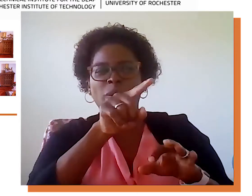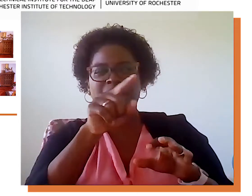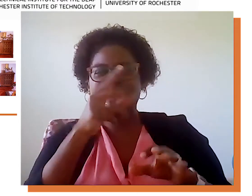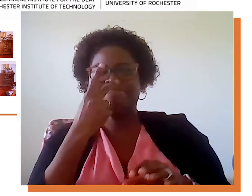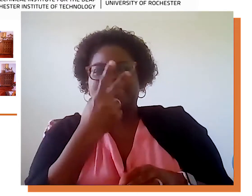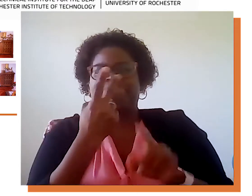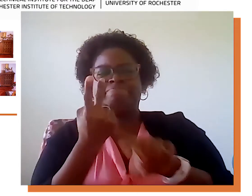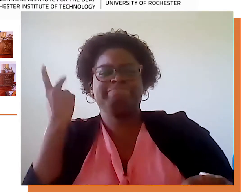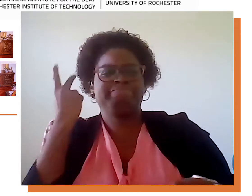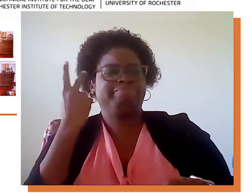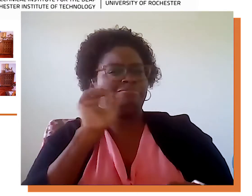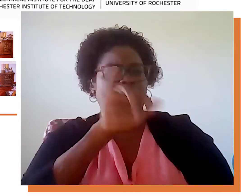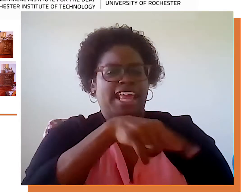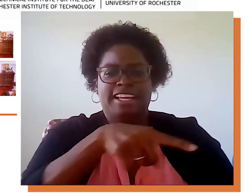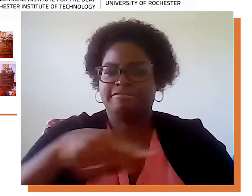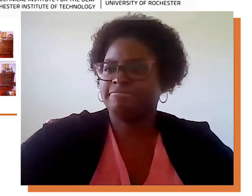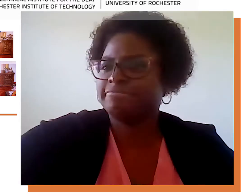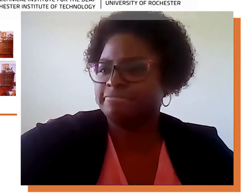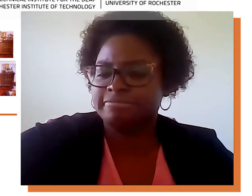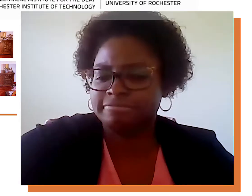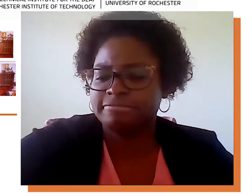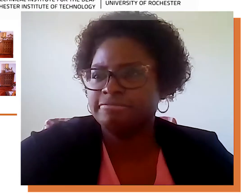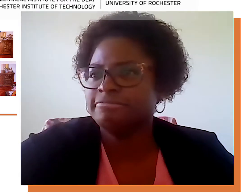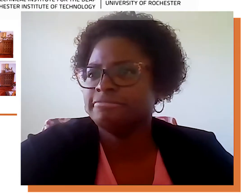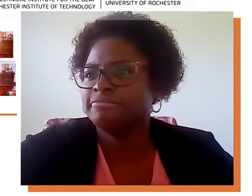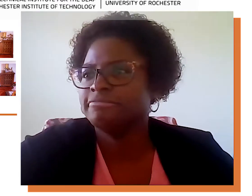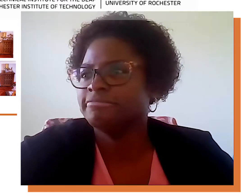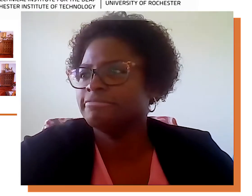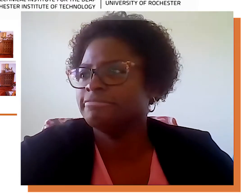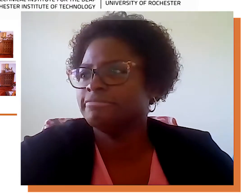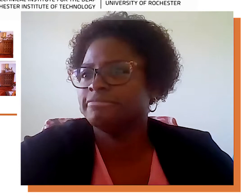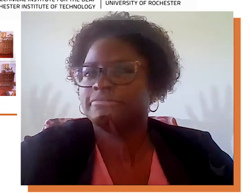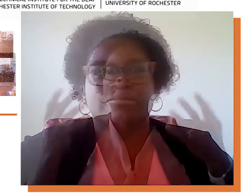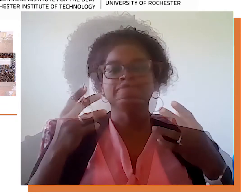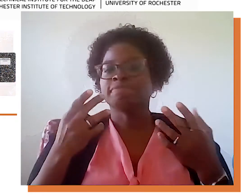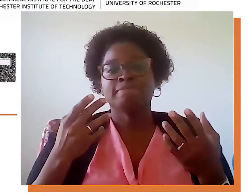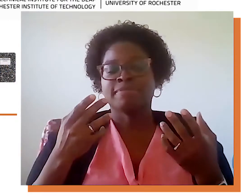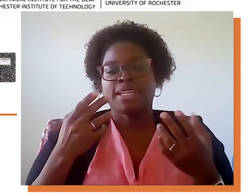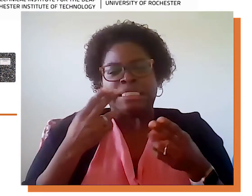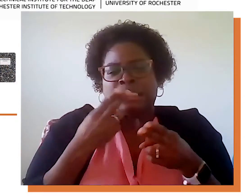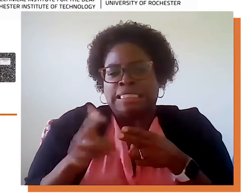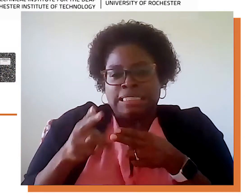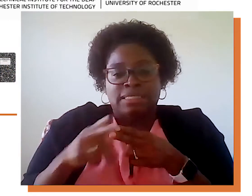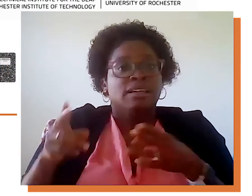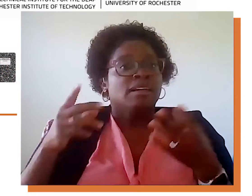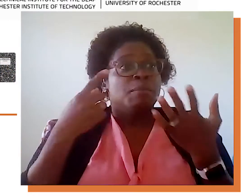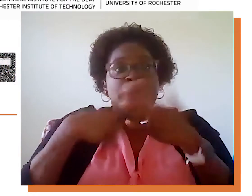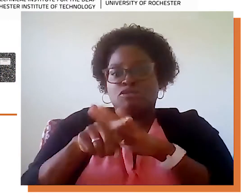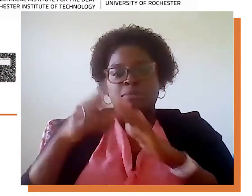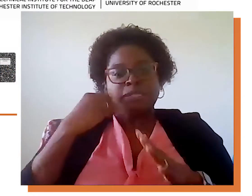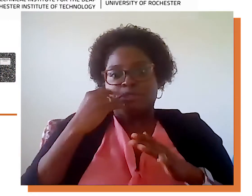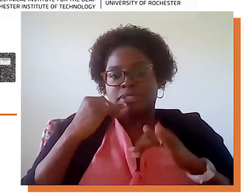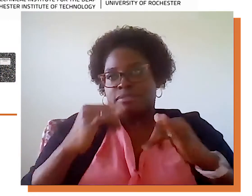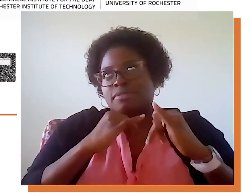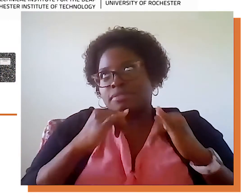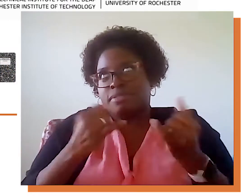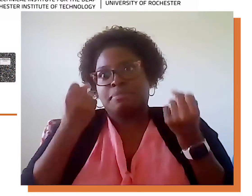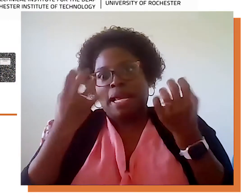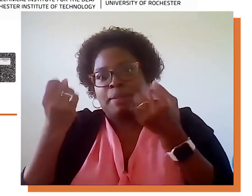that I recognized how different I was. So, that's a significant time for me. Very briefly, my mainstream experience